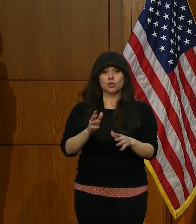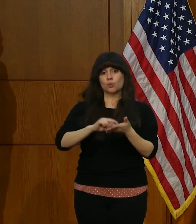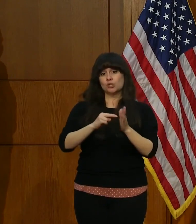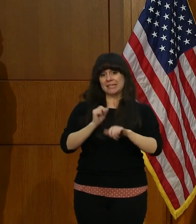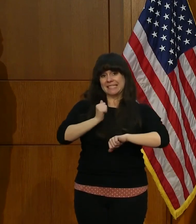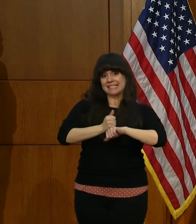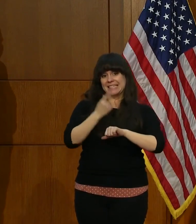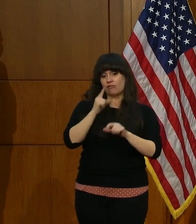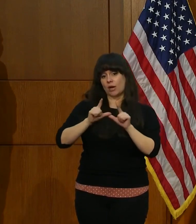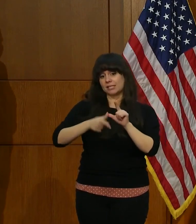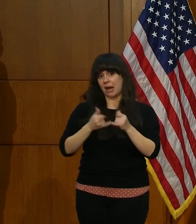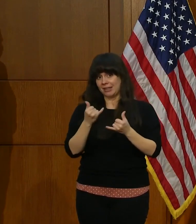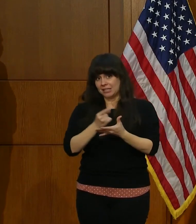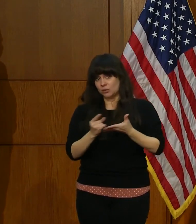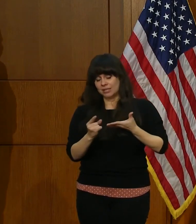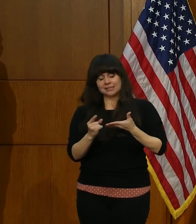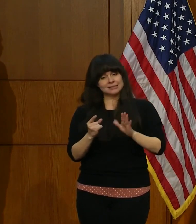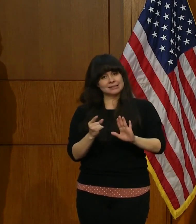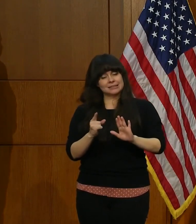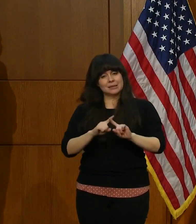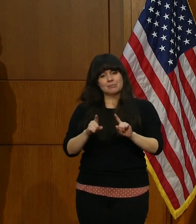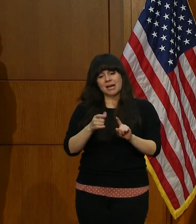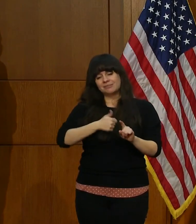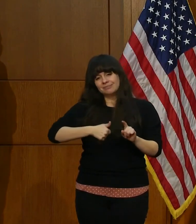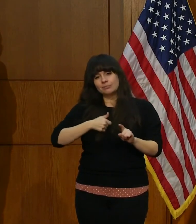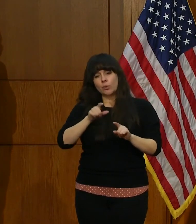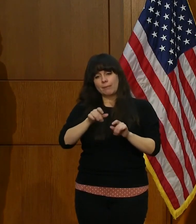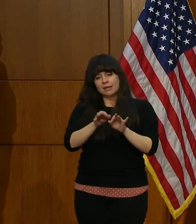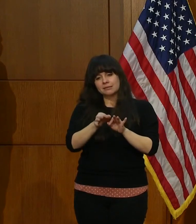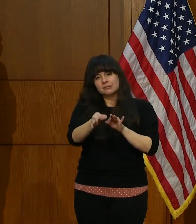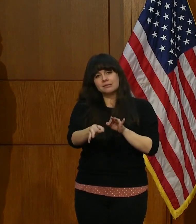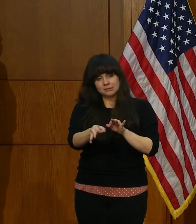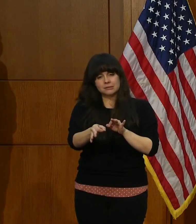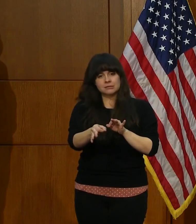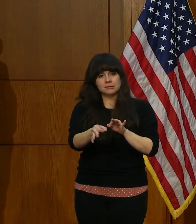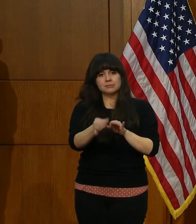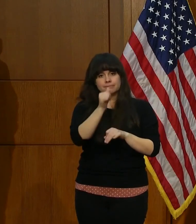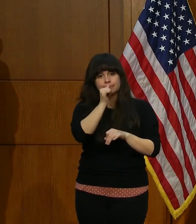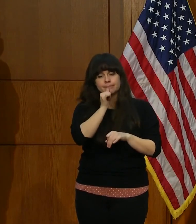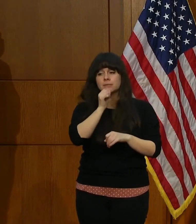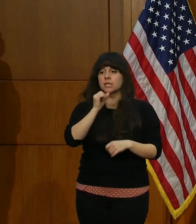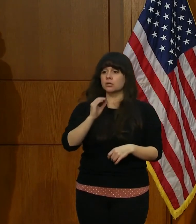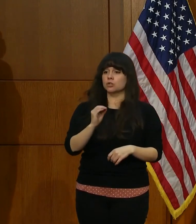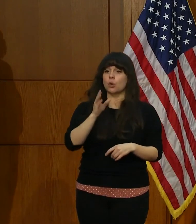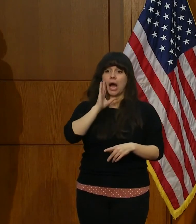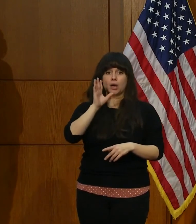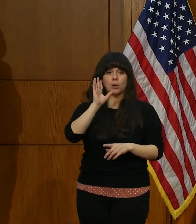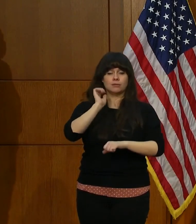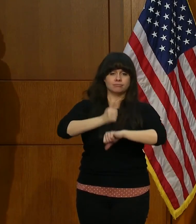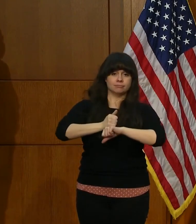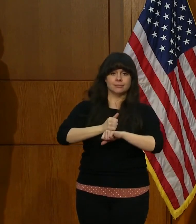THEY ARE SET TO EXPIRE THIS WEEK. WE NEED TO KEEP THEM IN